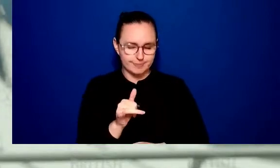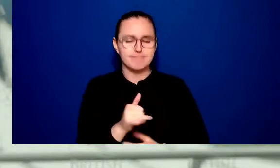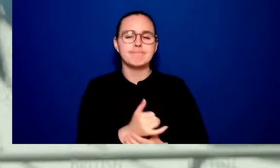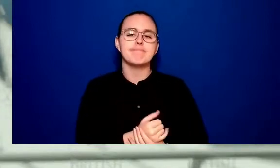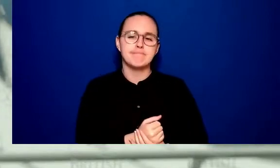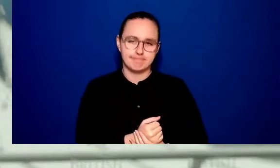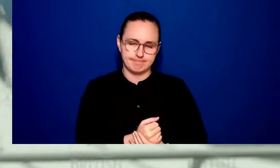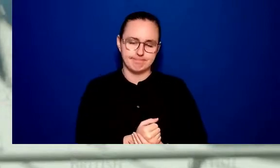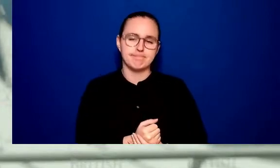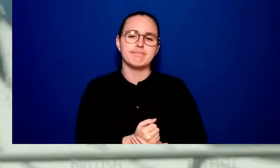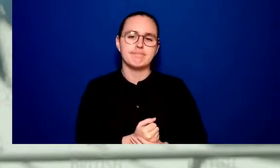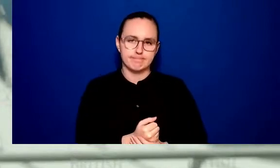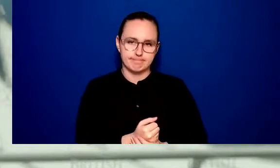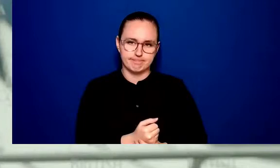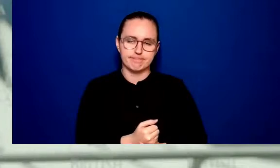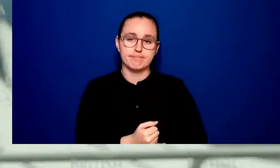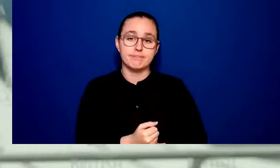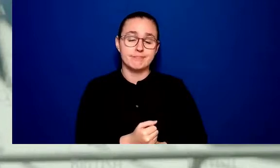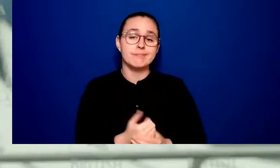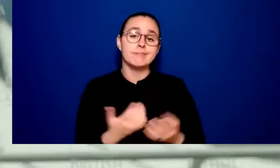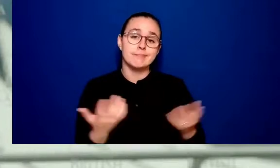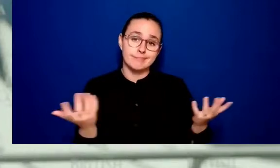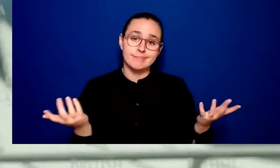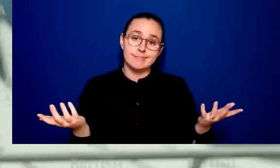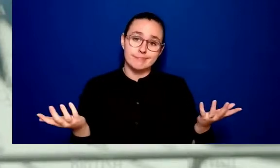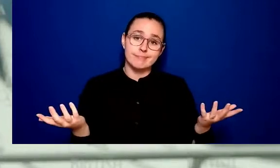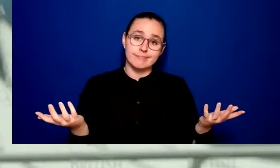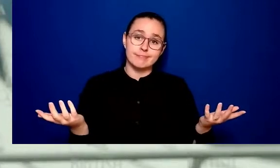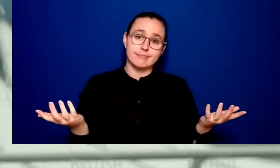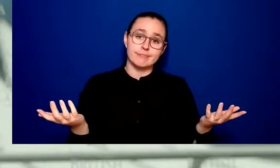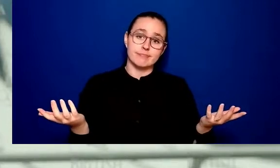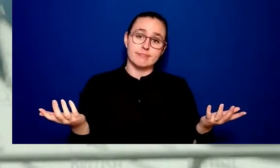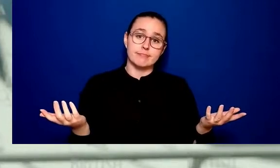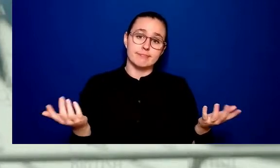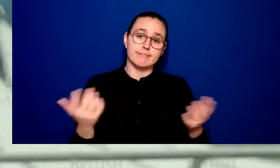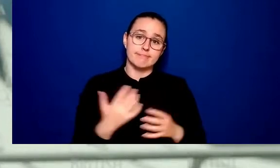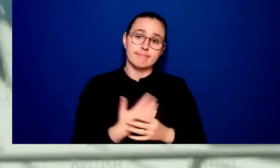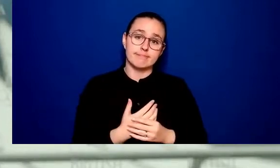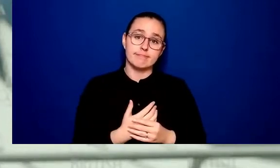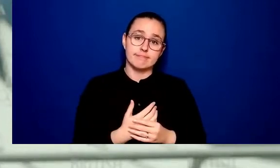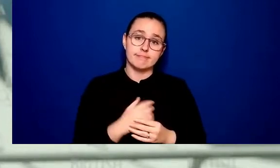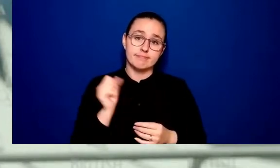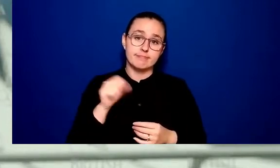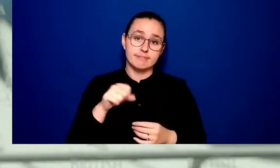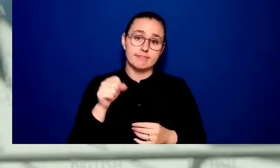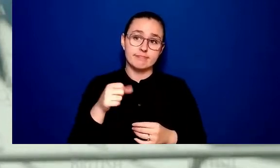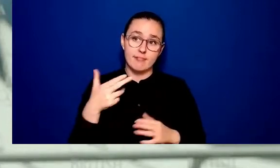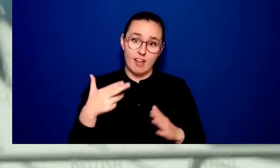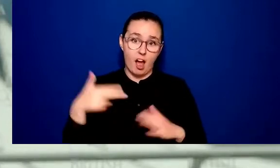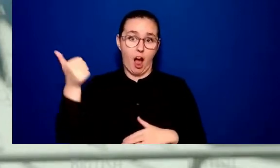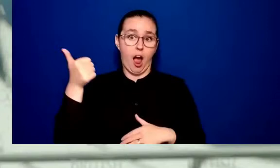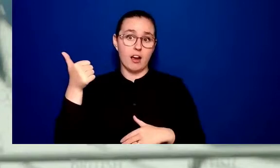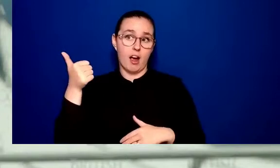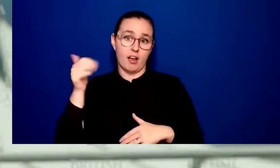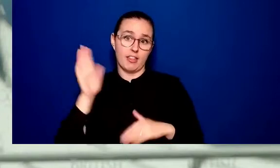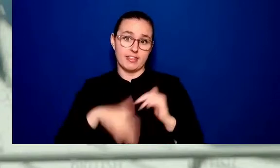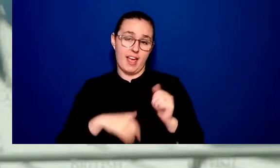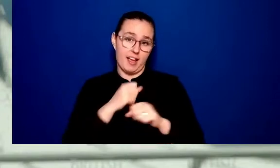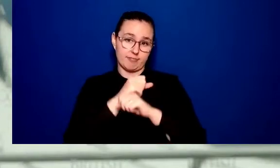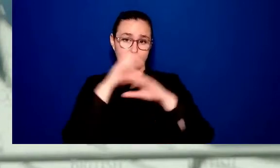board. And yes, it was higher than what we originally thought. We would need to be. Across the board and that is a